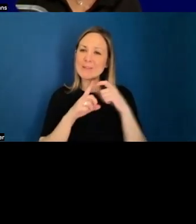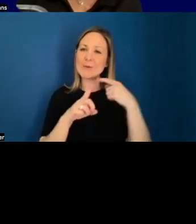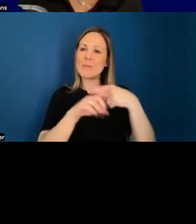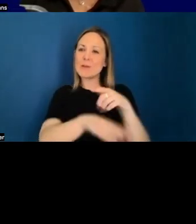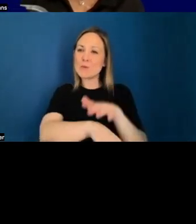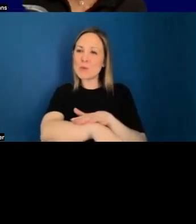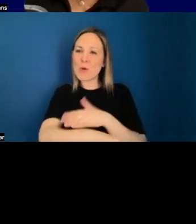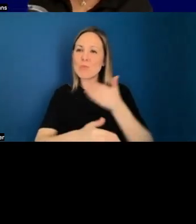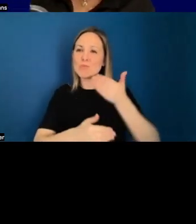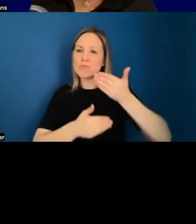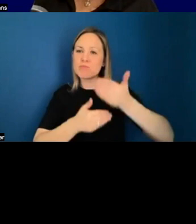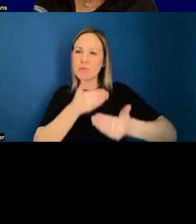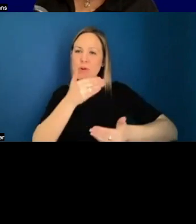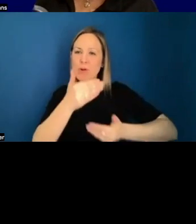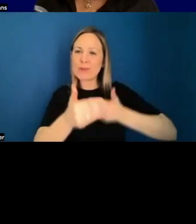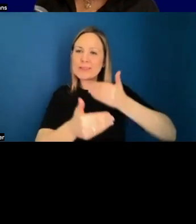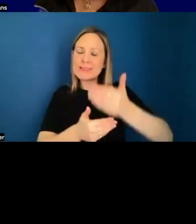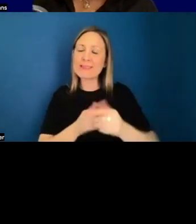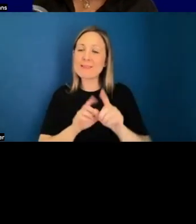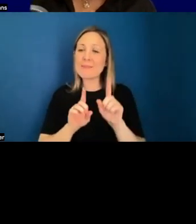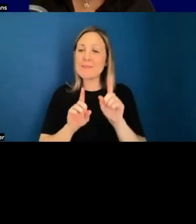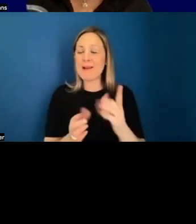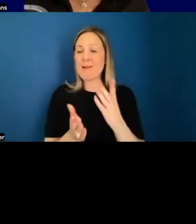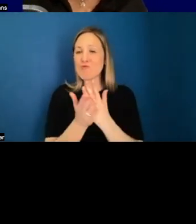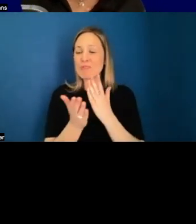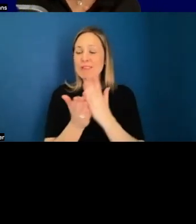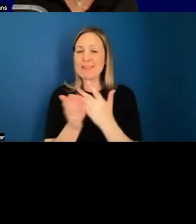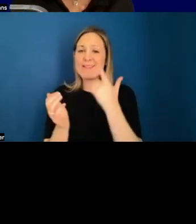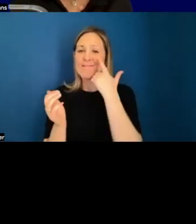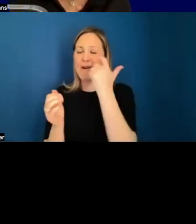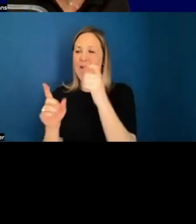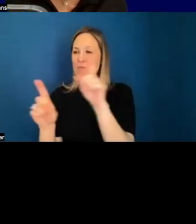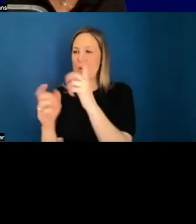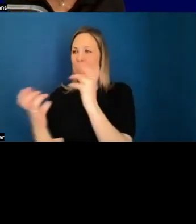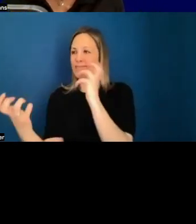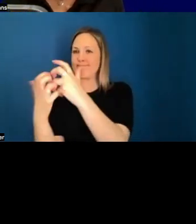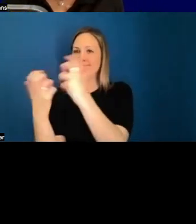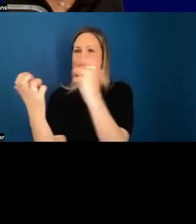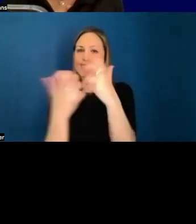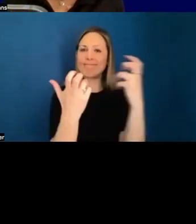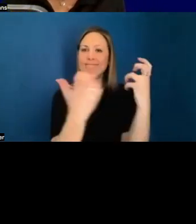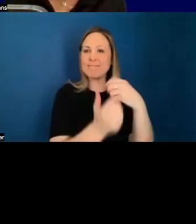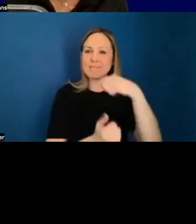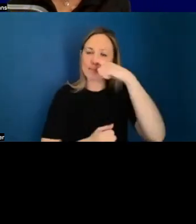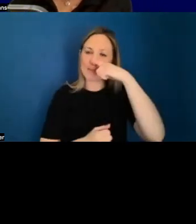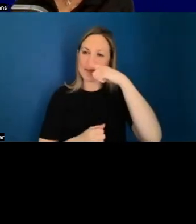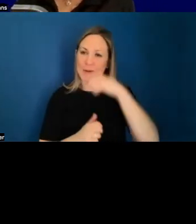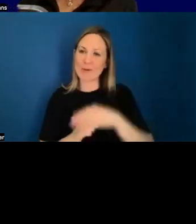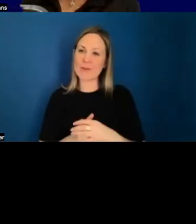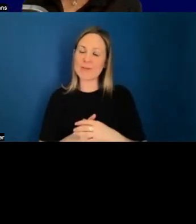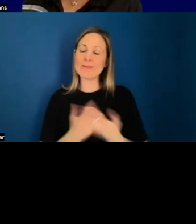but you find something that suits individuals. We're always looking and the research strongly